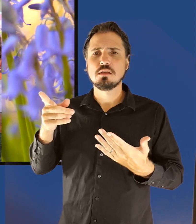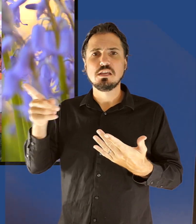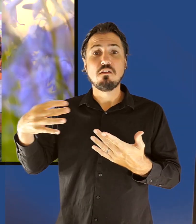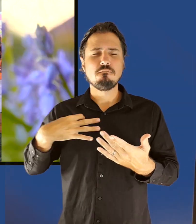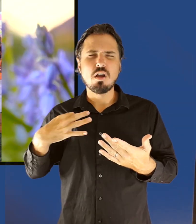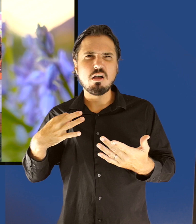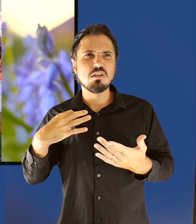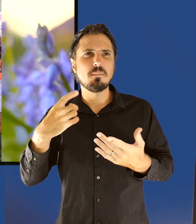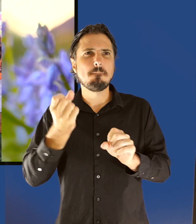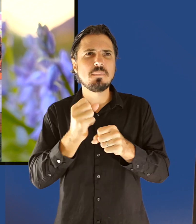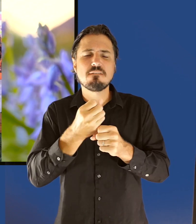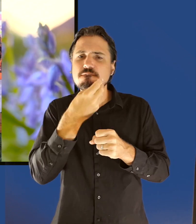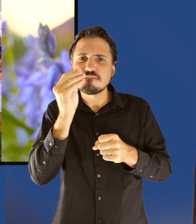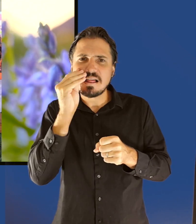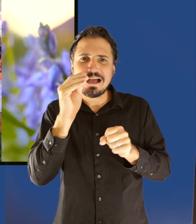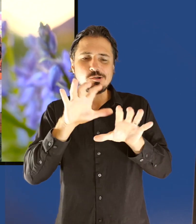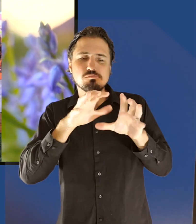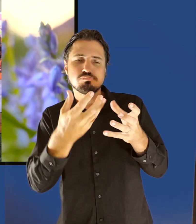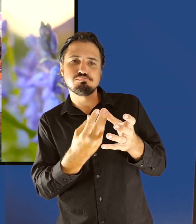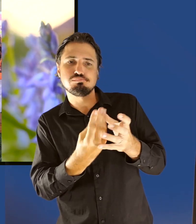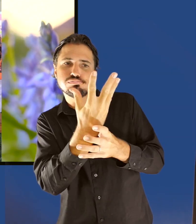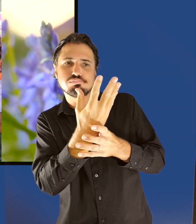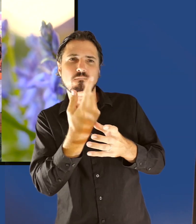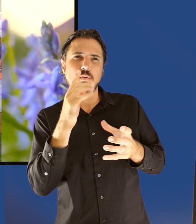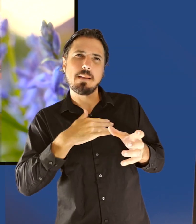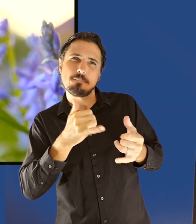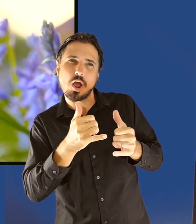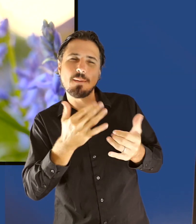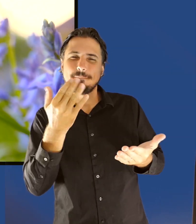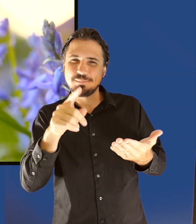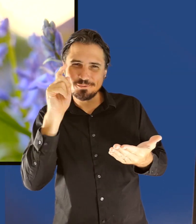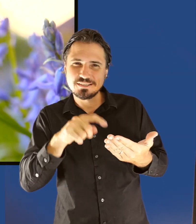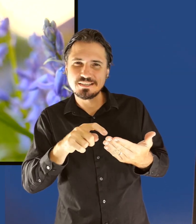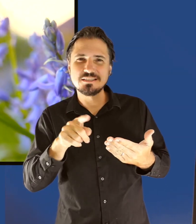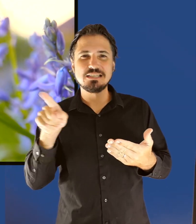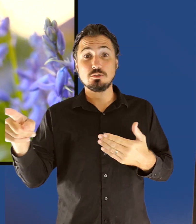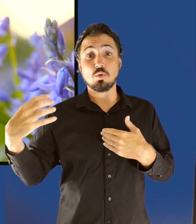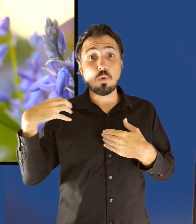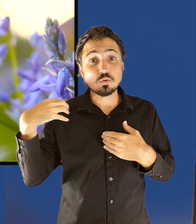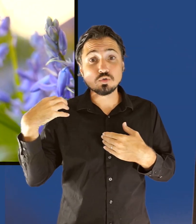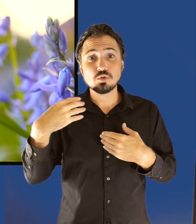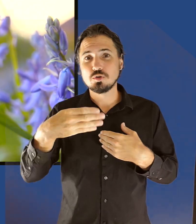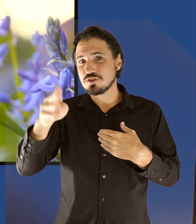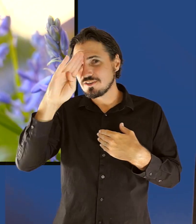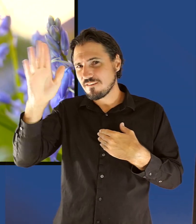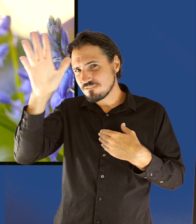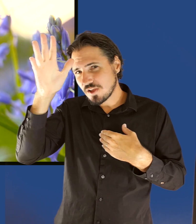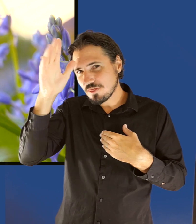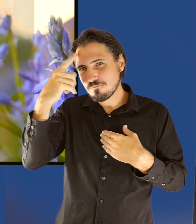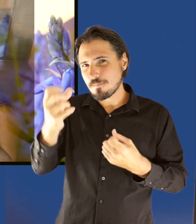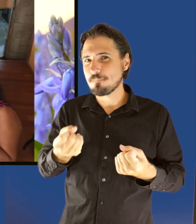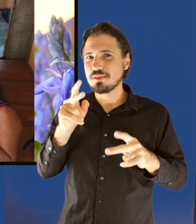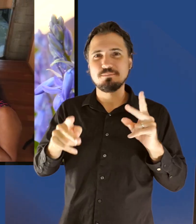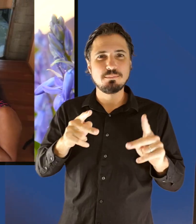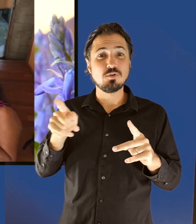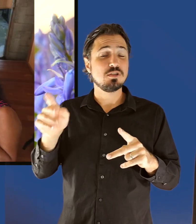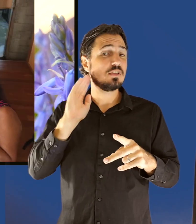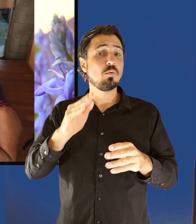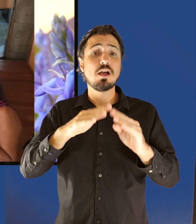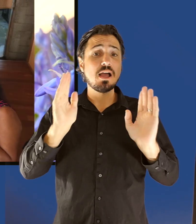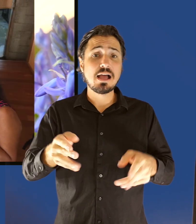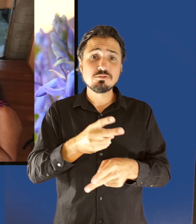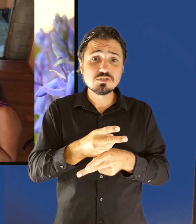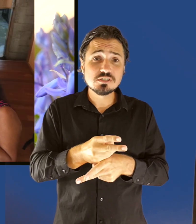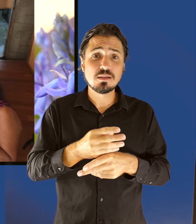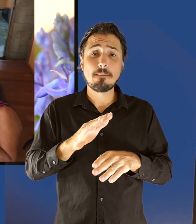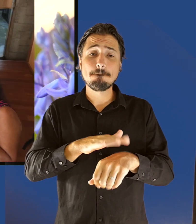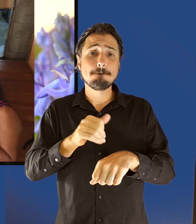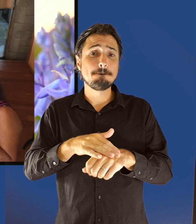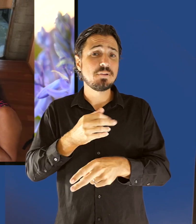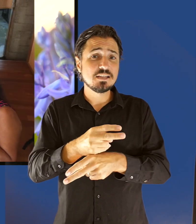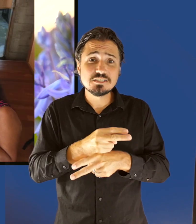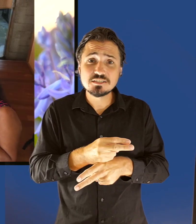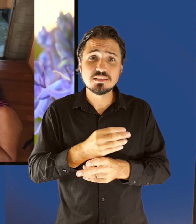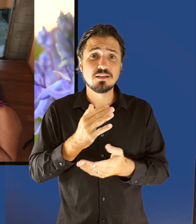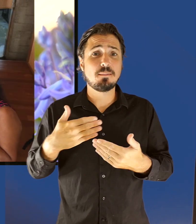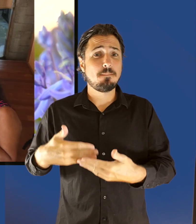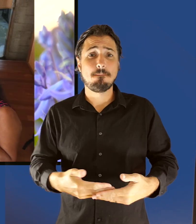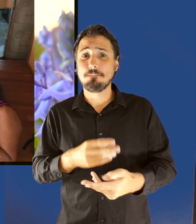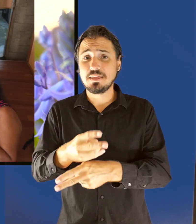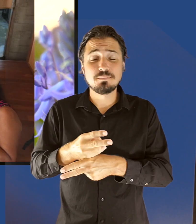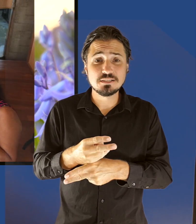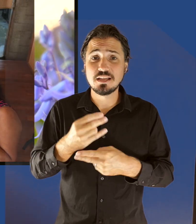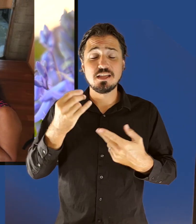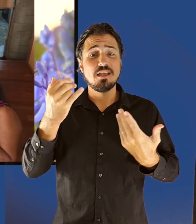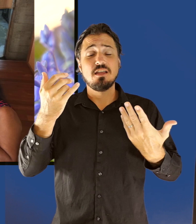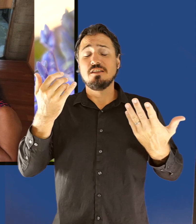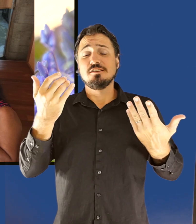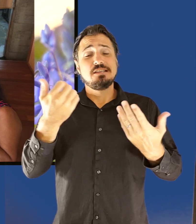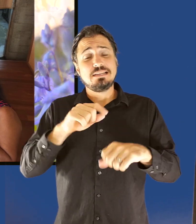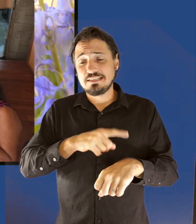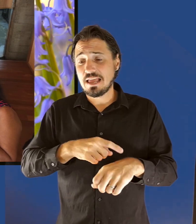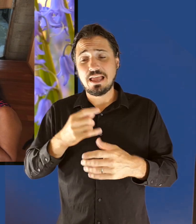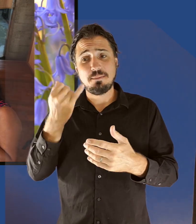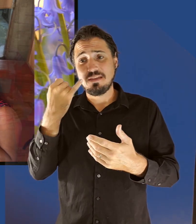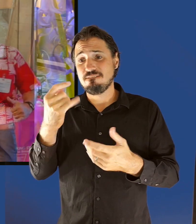or volunteers to make floral arrangements at your parties. He’s a coach, a Godfather to many, and he’s known to housesit, pet sit, and babysit to help his friends and family when in need.